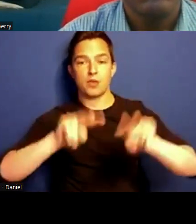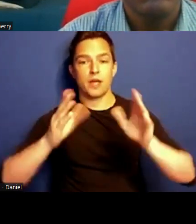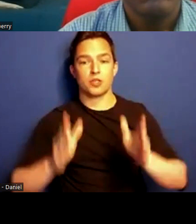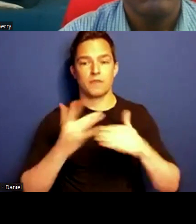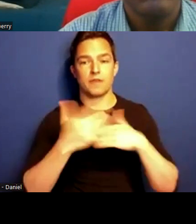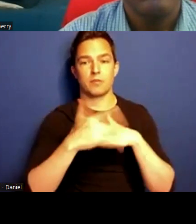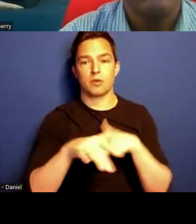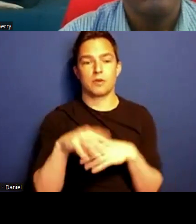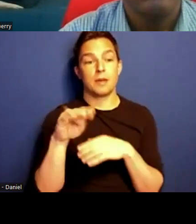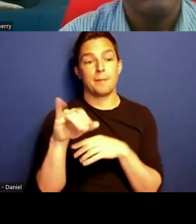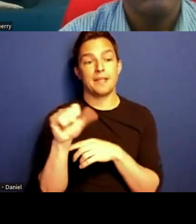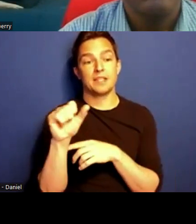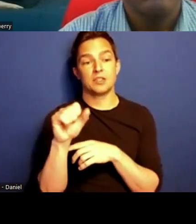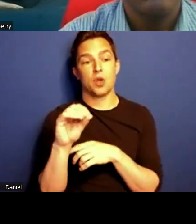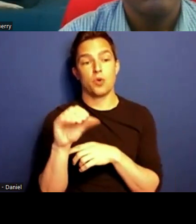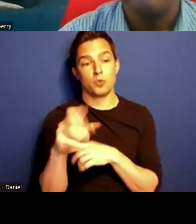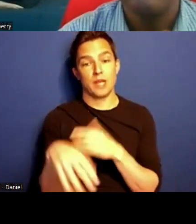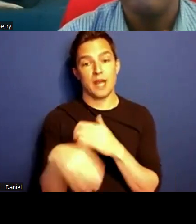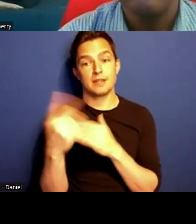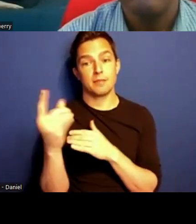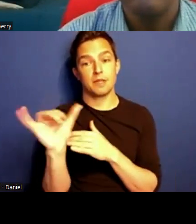would you like to add something to this question as well?